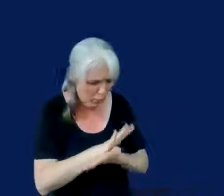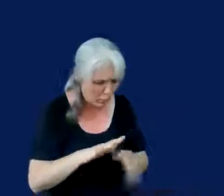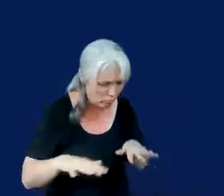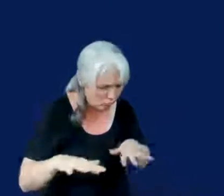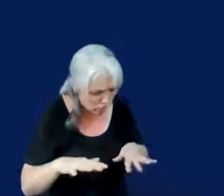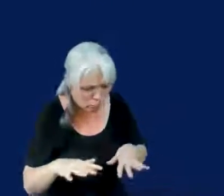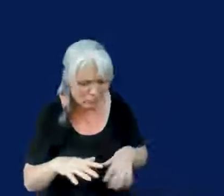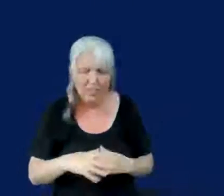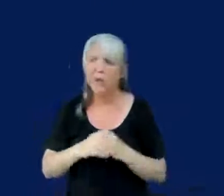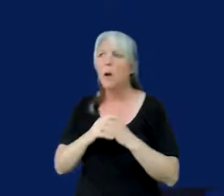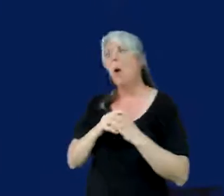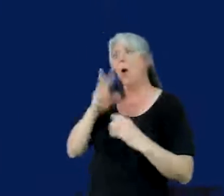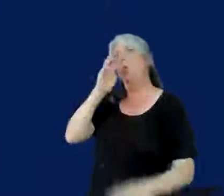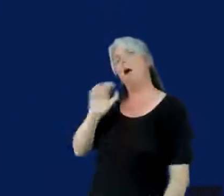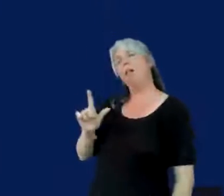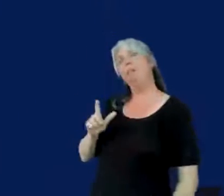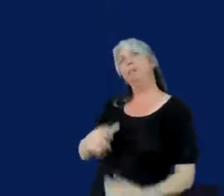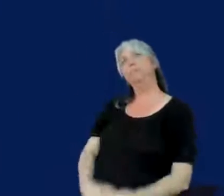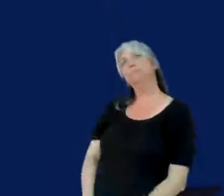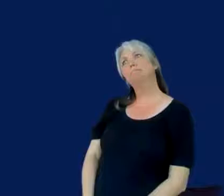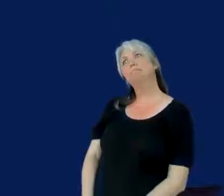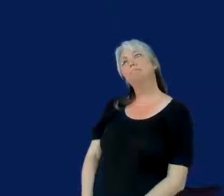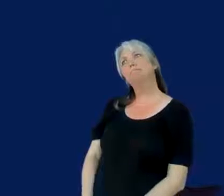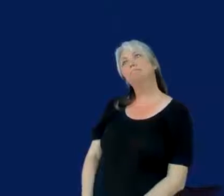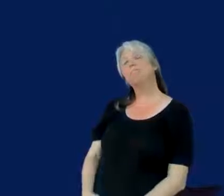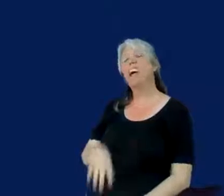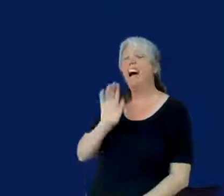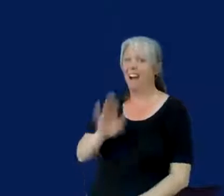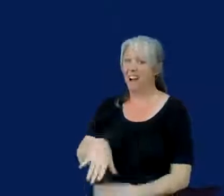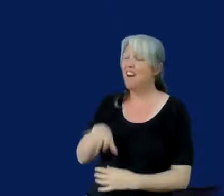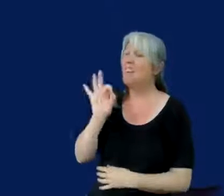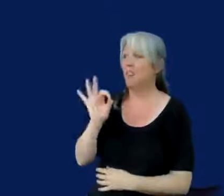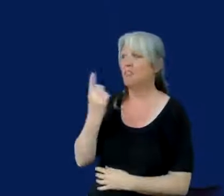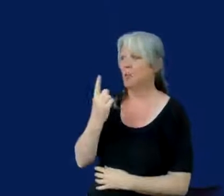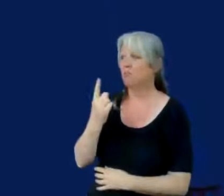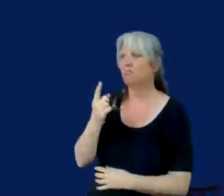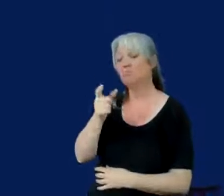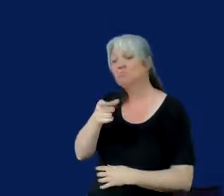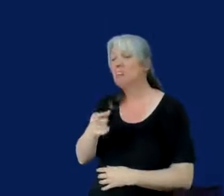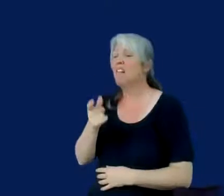“Well,” I said, “I found a Less Fortunate at the grocery store.”